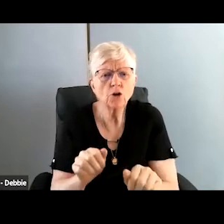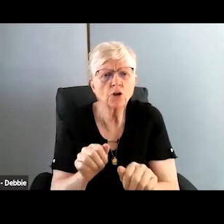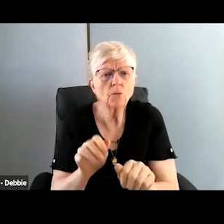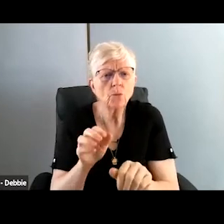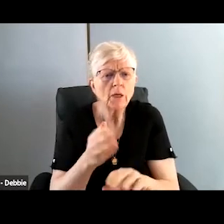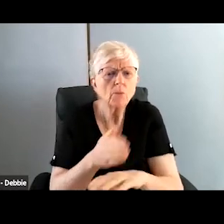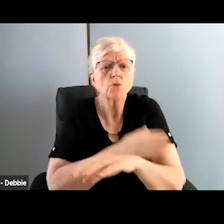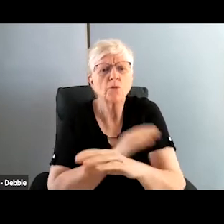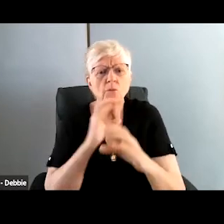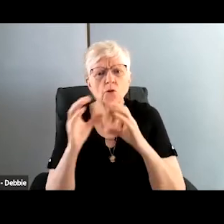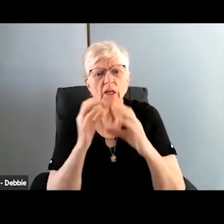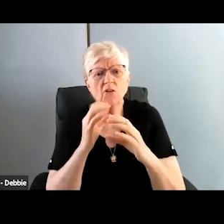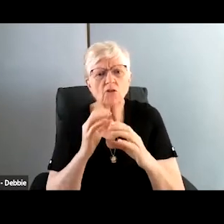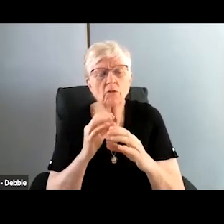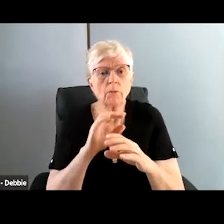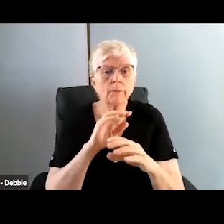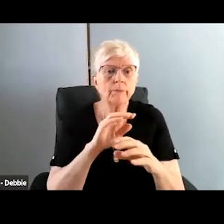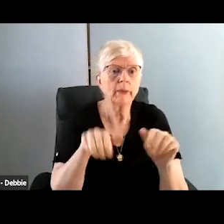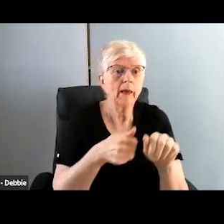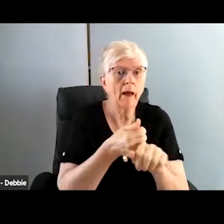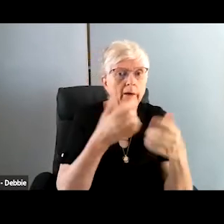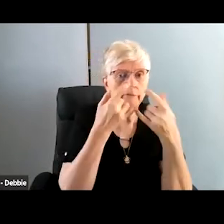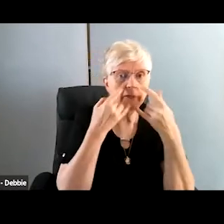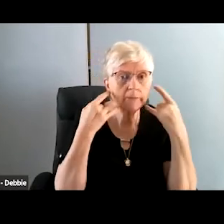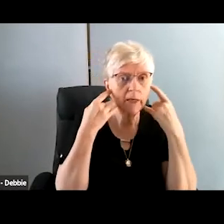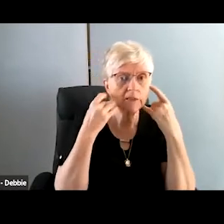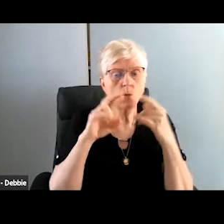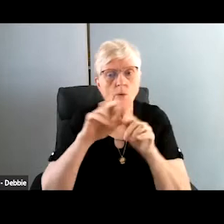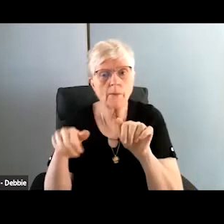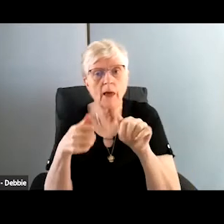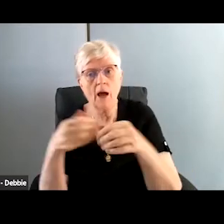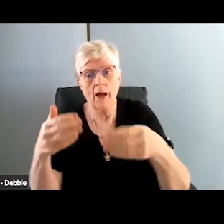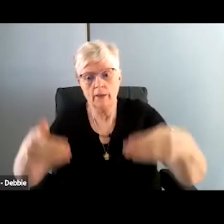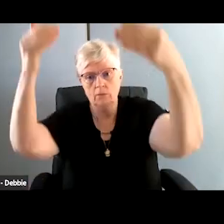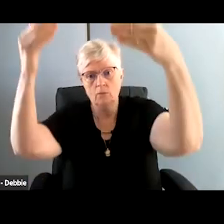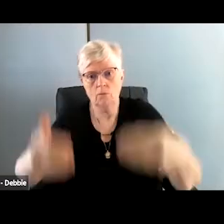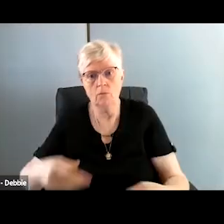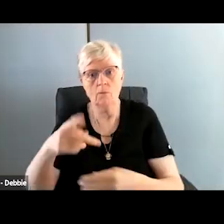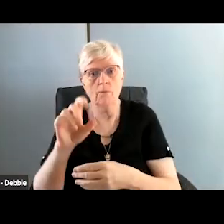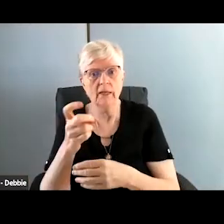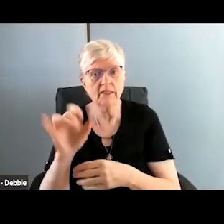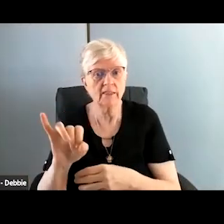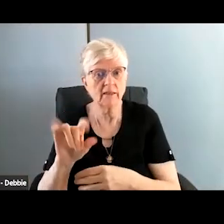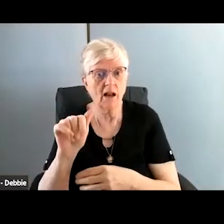EASIER. BEHIND FACE MASKS, BEHIND PLEXIGLASS BARRIERS. BEHIND FACE MASKS, BEHIND PLEXIGLASS BARRIERS.